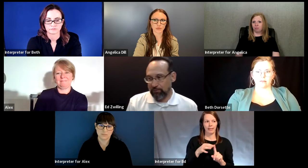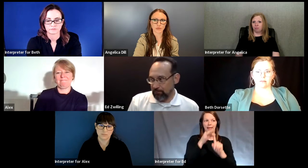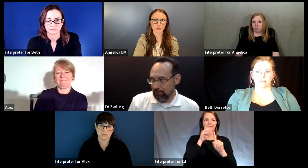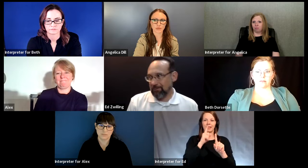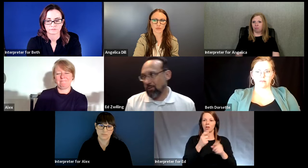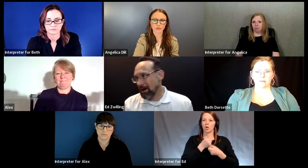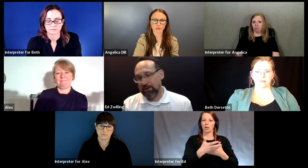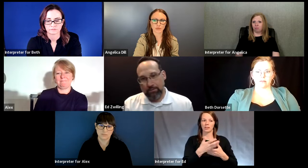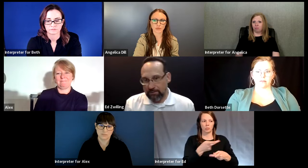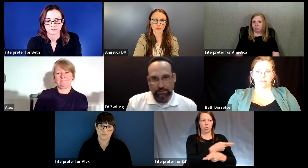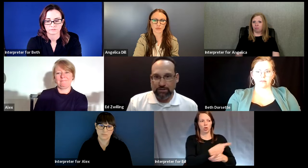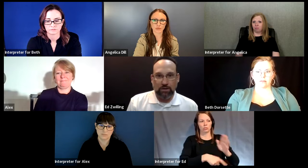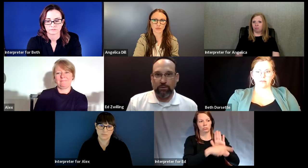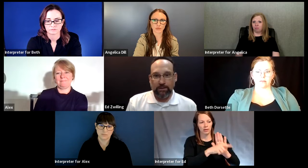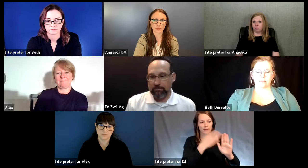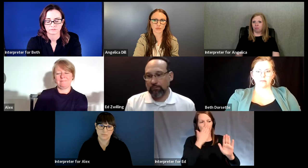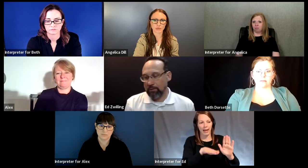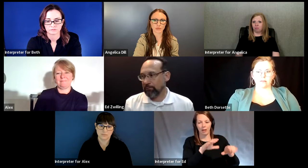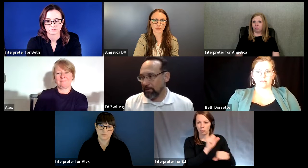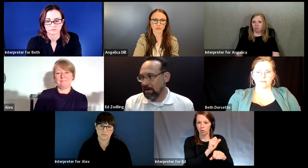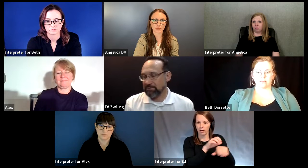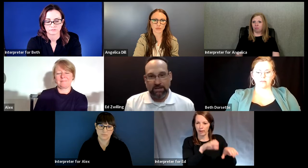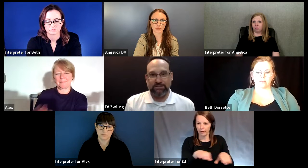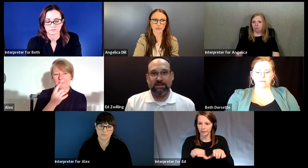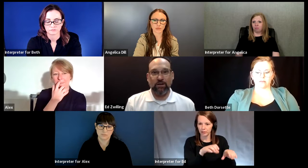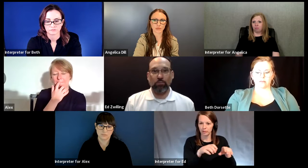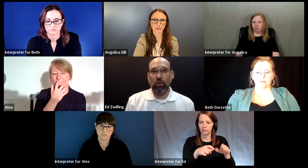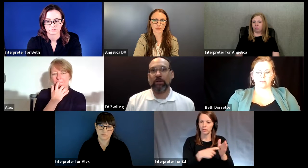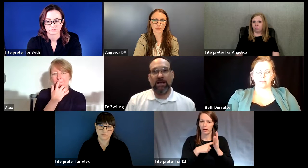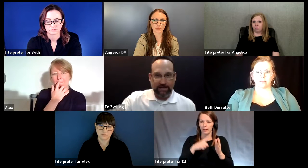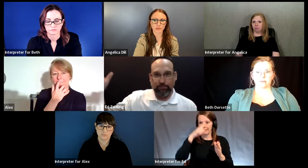which would require you to show that, well, gosh, because I didn't go bowling, I didn't